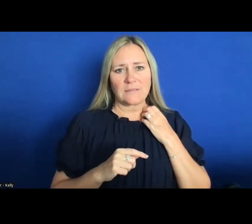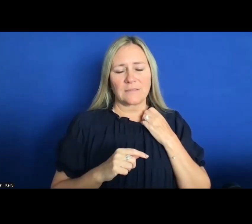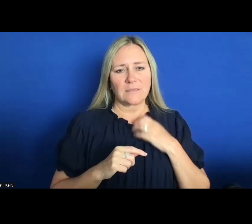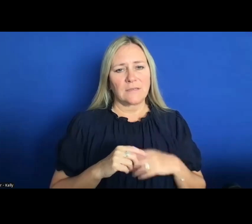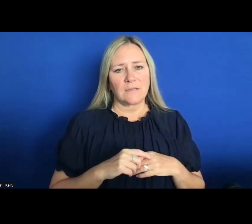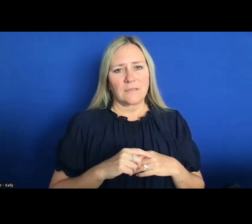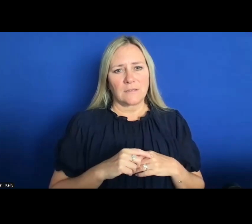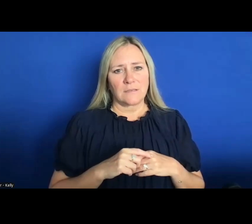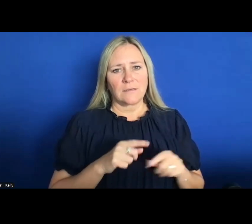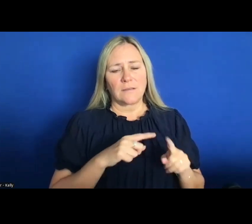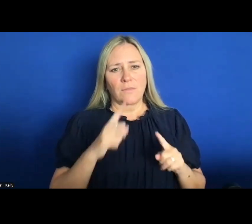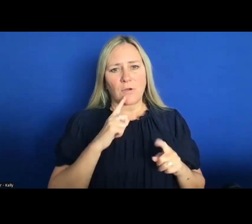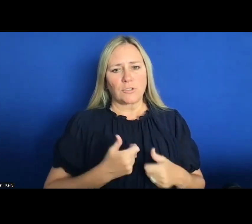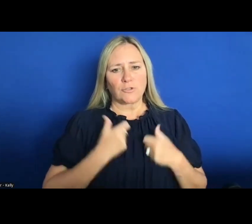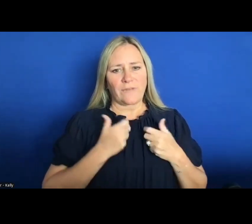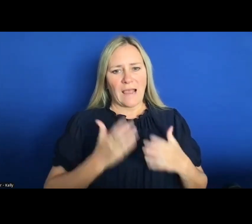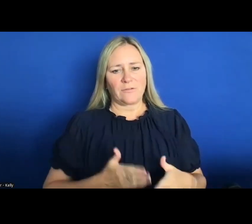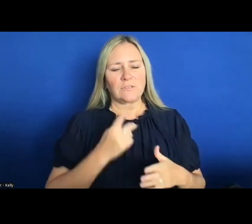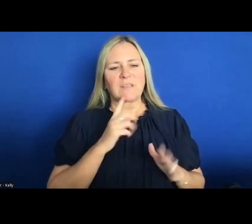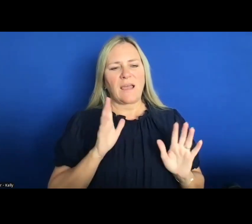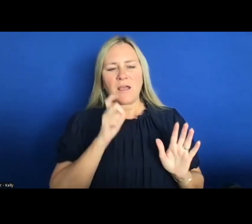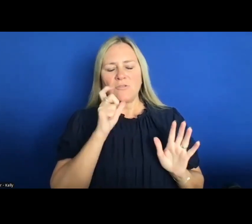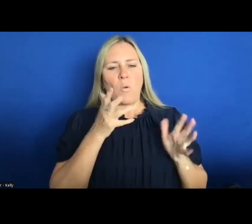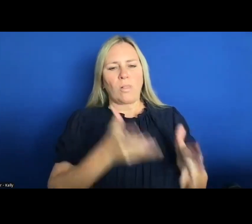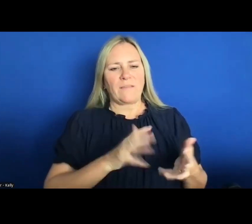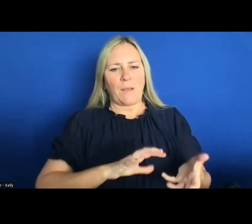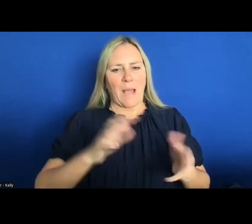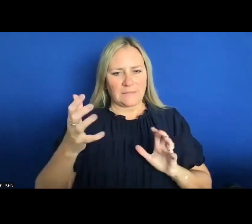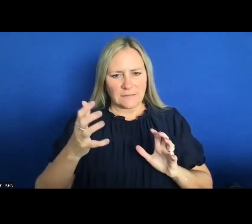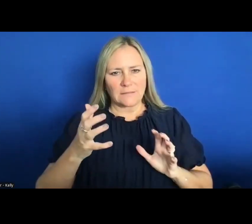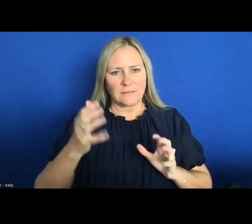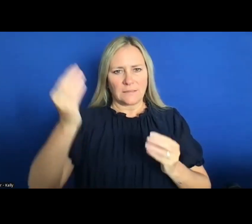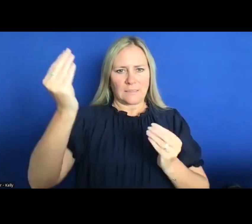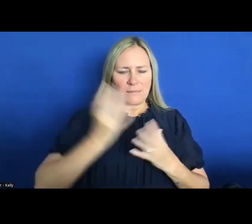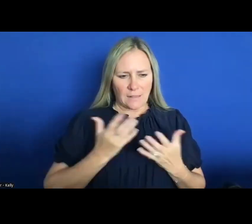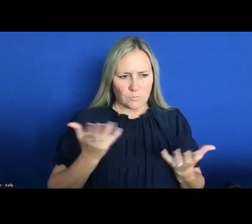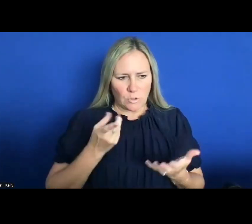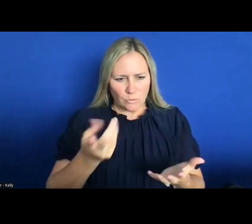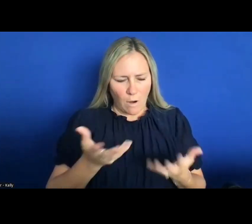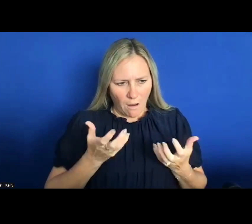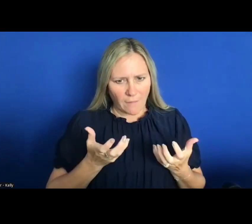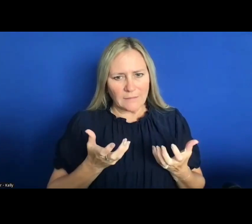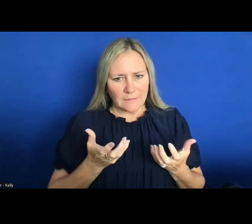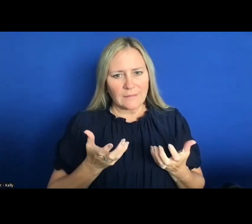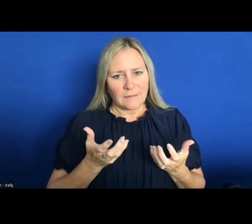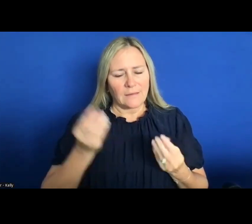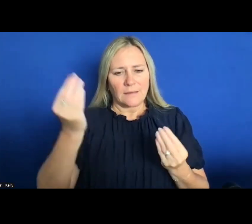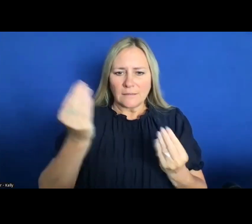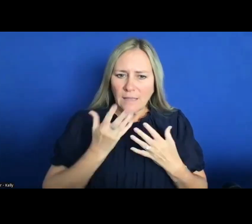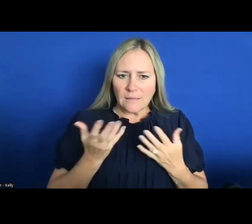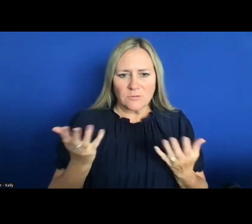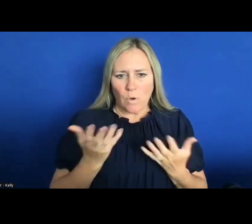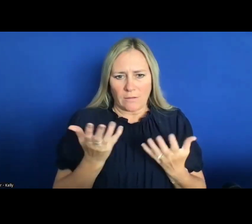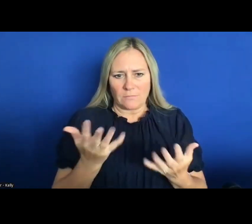please don't leave a mess uh tell us what you want for yourself tell us what you want for us have